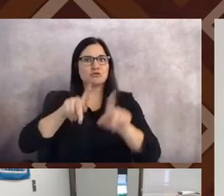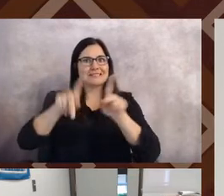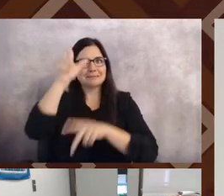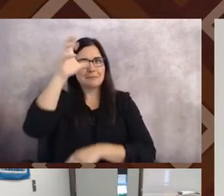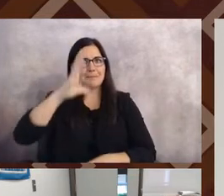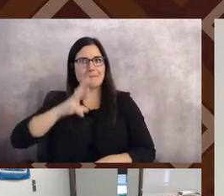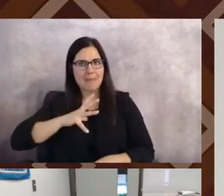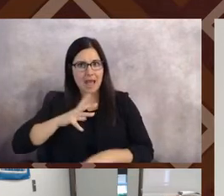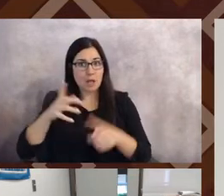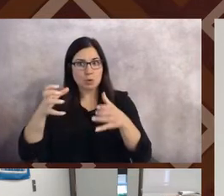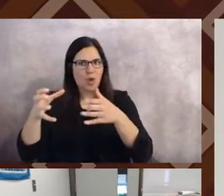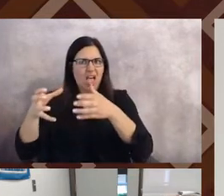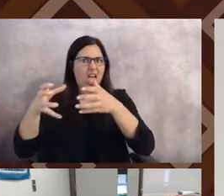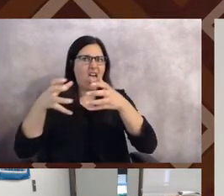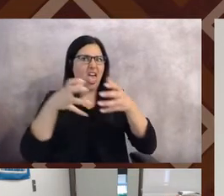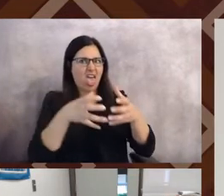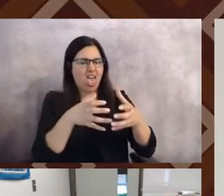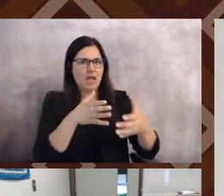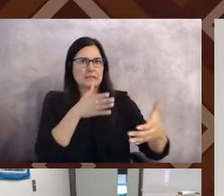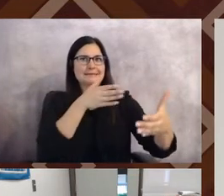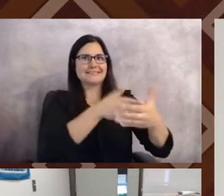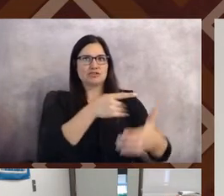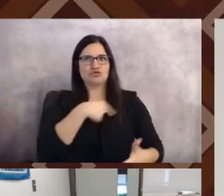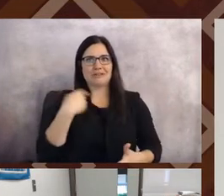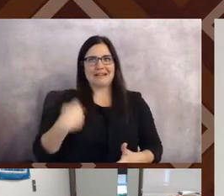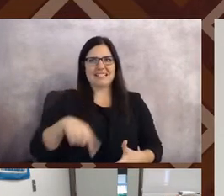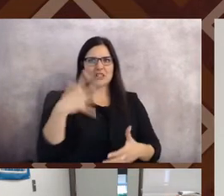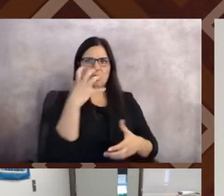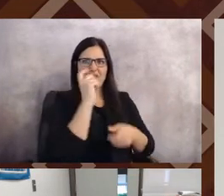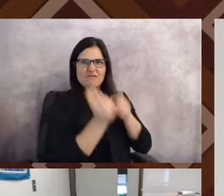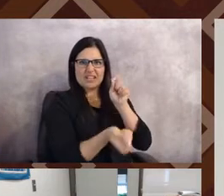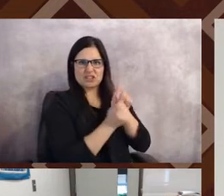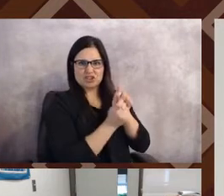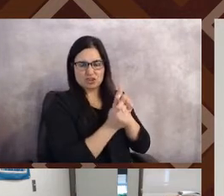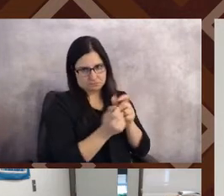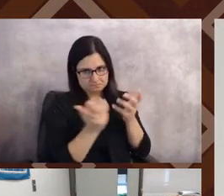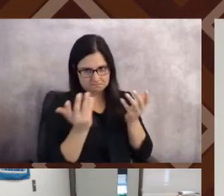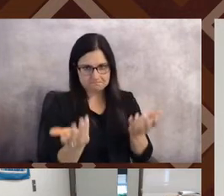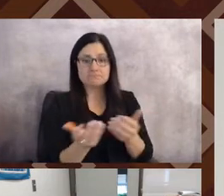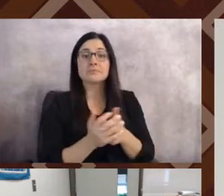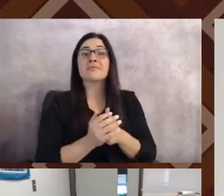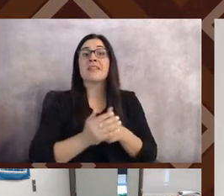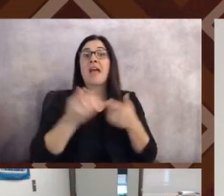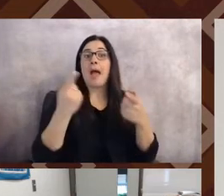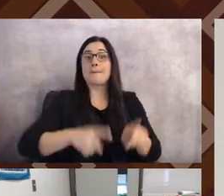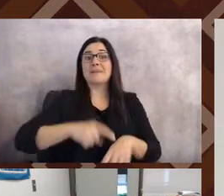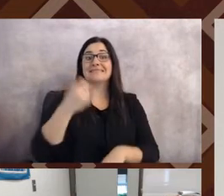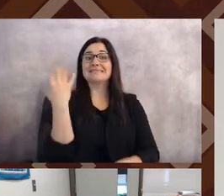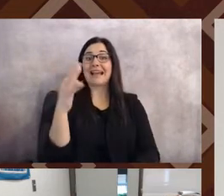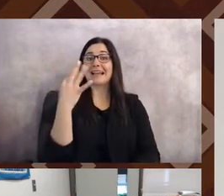to target the Chinese and get revenge in one was 19 Chinese immigrants were killed